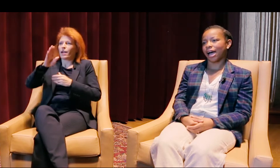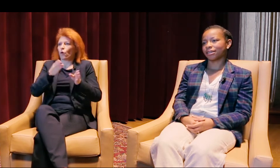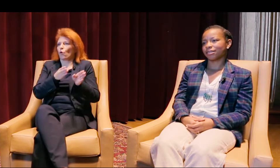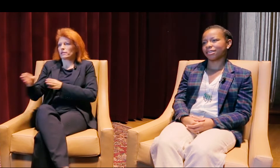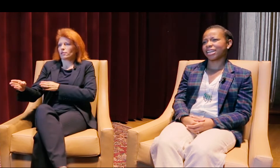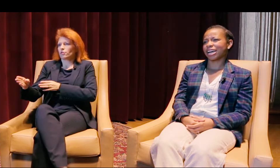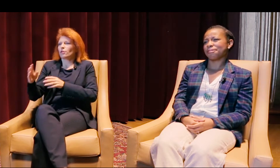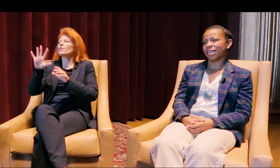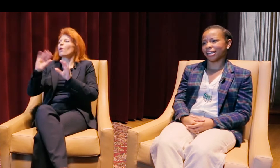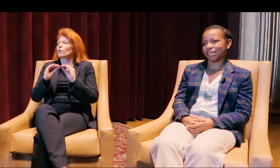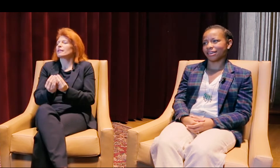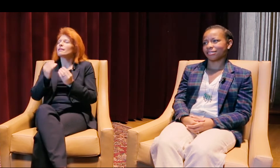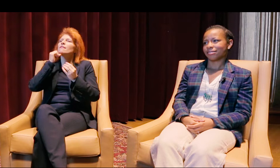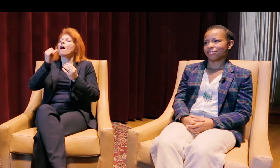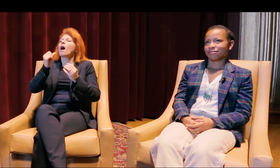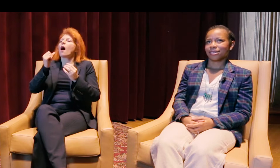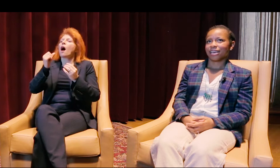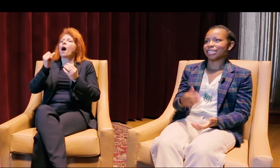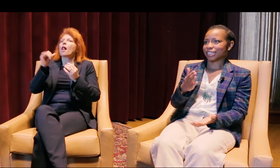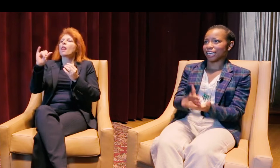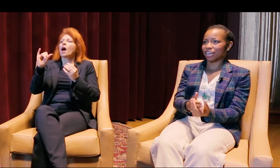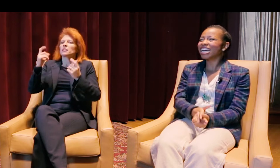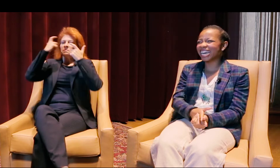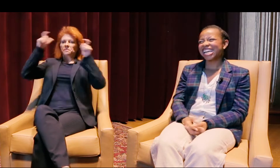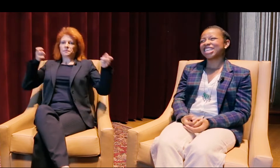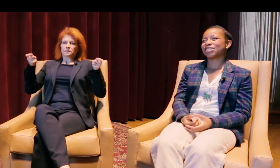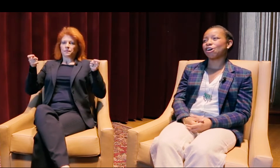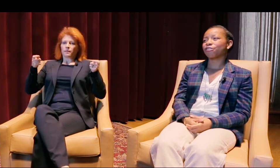and not come in as a dictator .